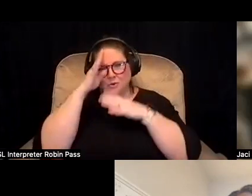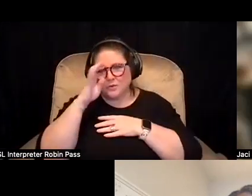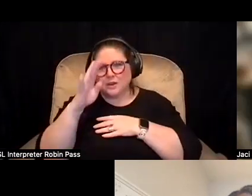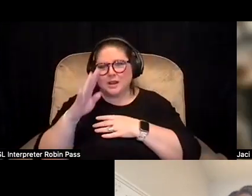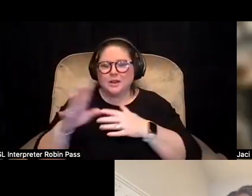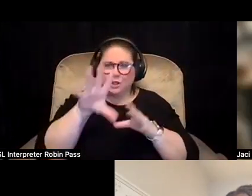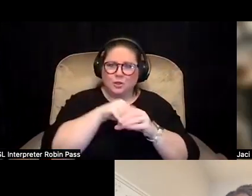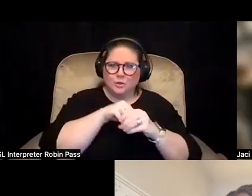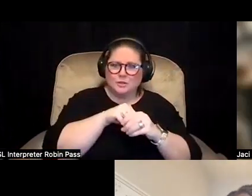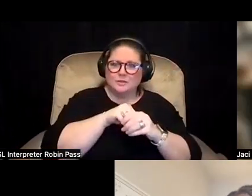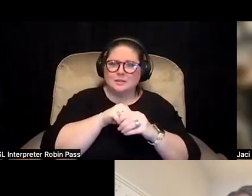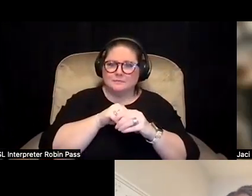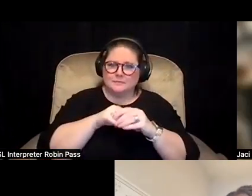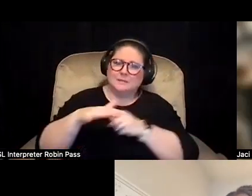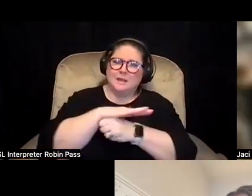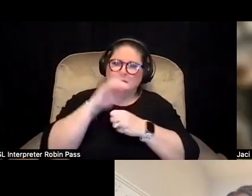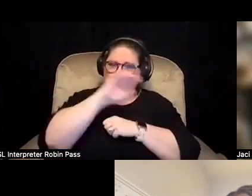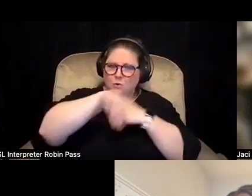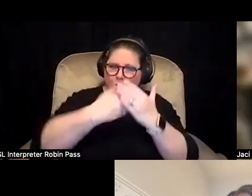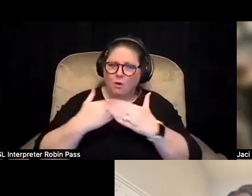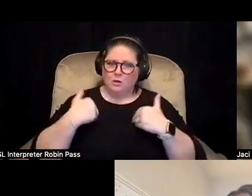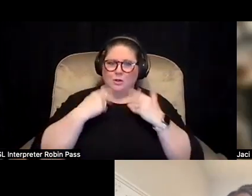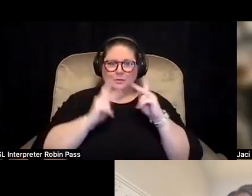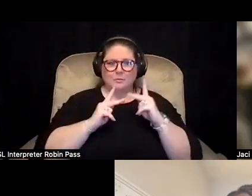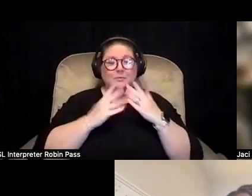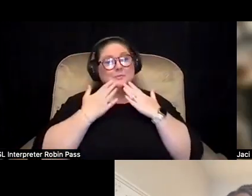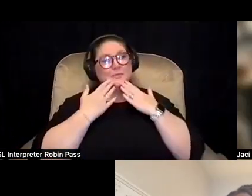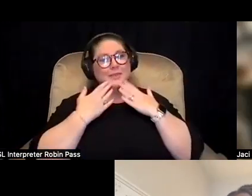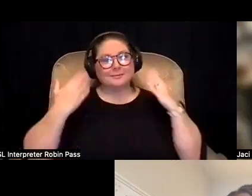inclusive spaces for all young people and thank you robin for being here as our interpreter as